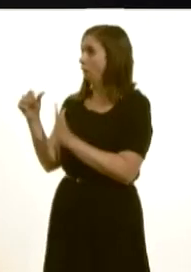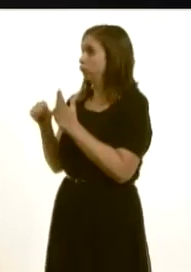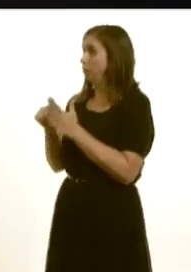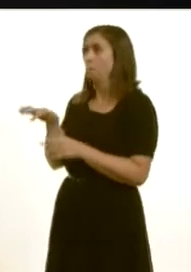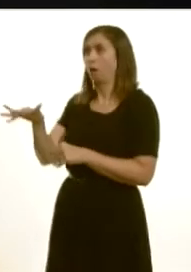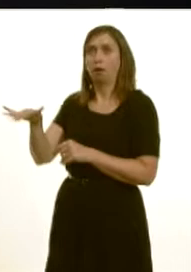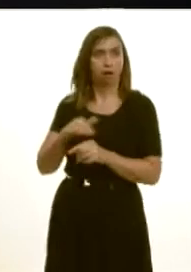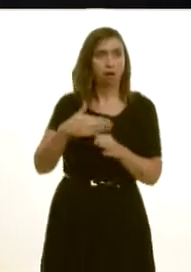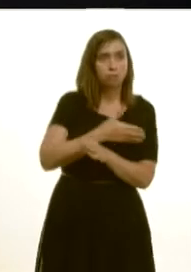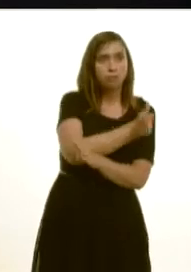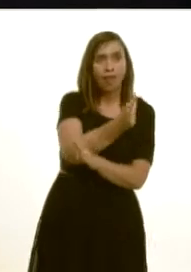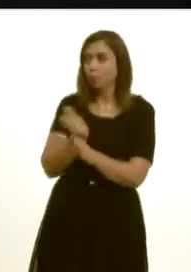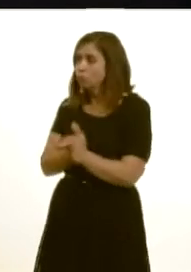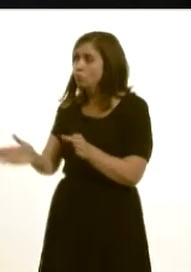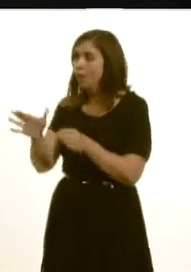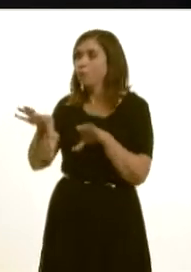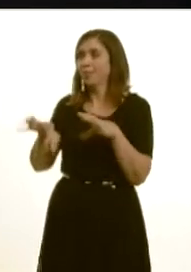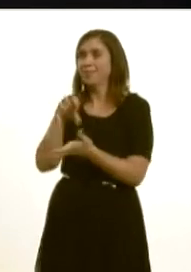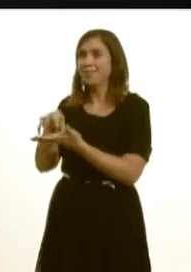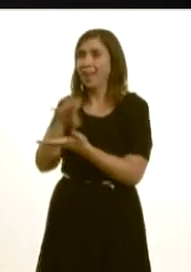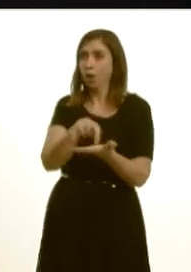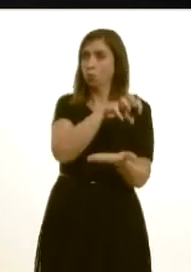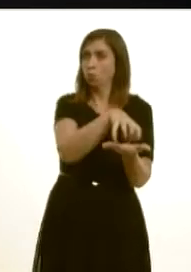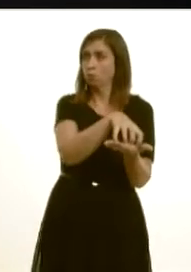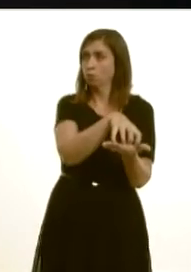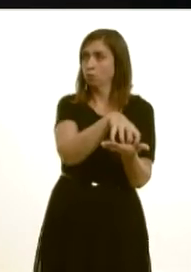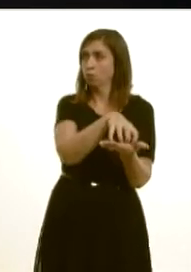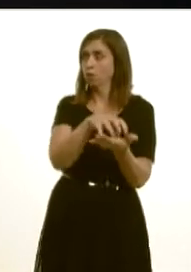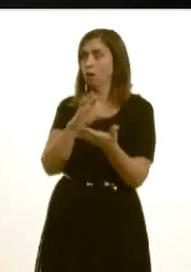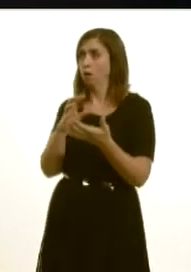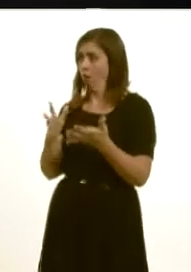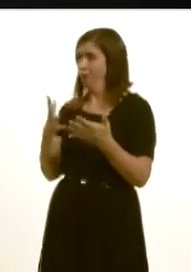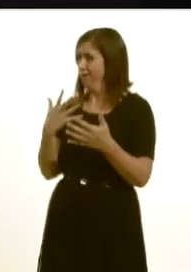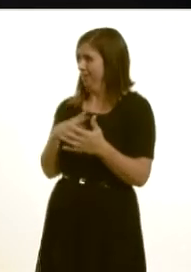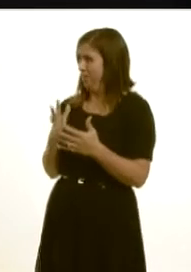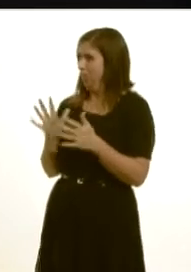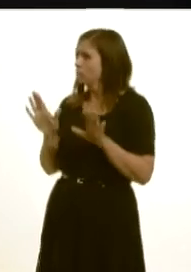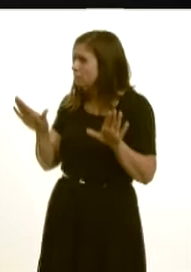around the towns that have the M4 congestion need to be reassured that they will actually